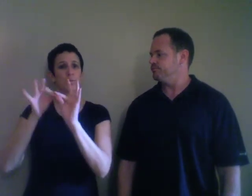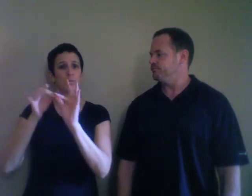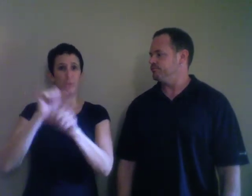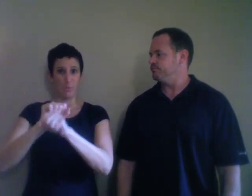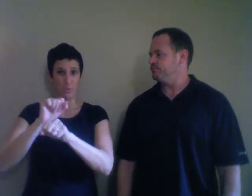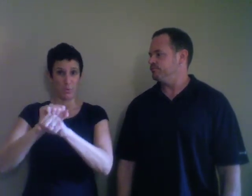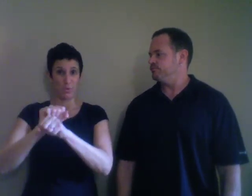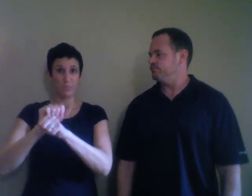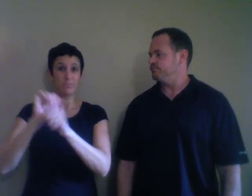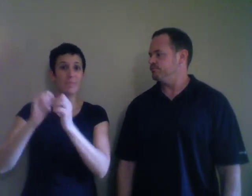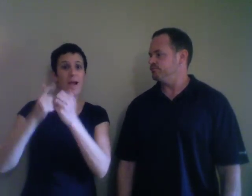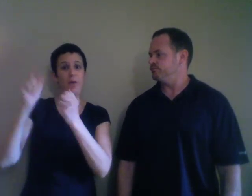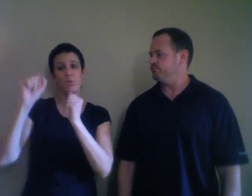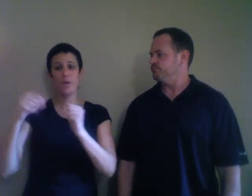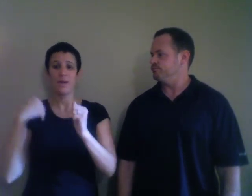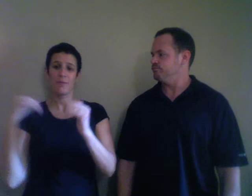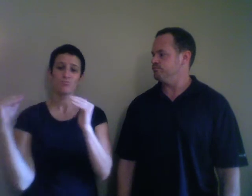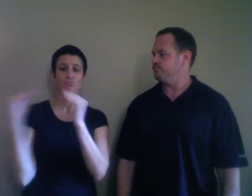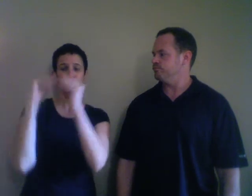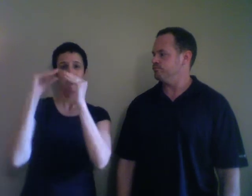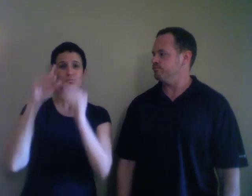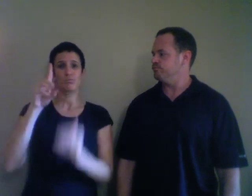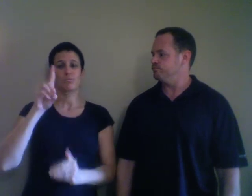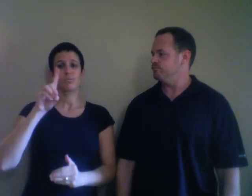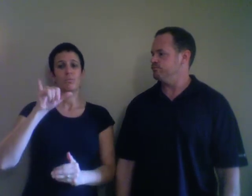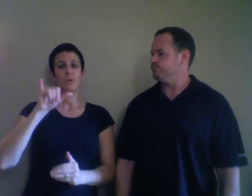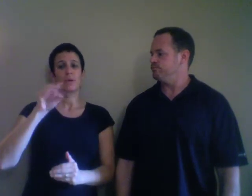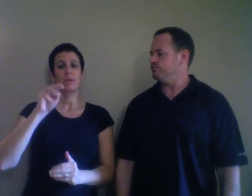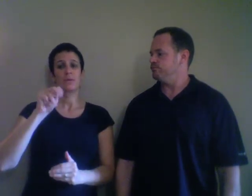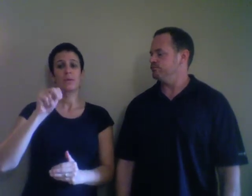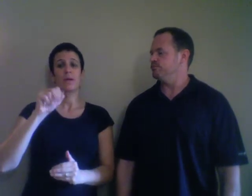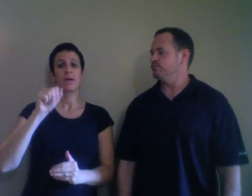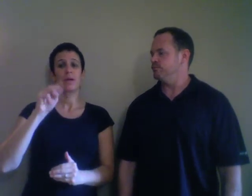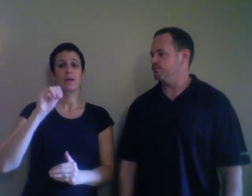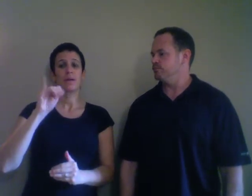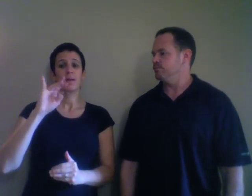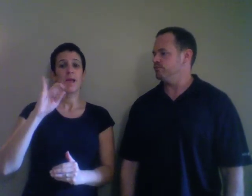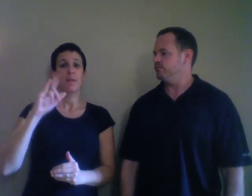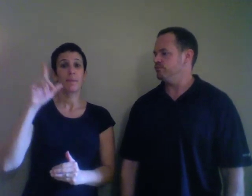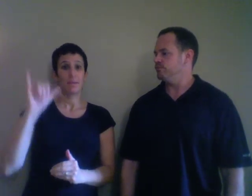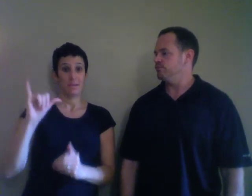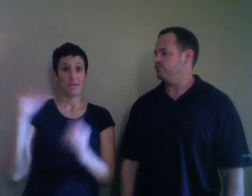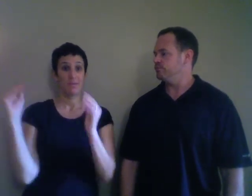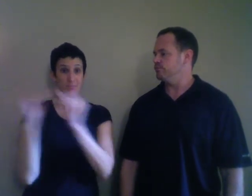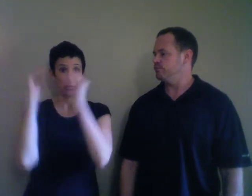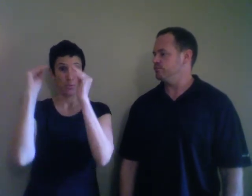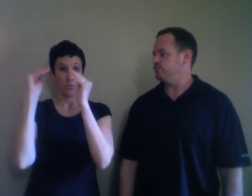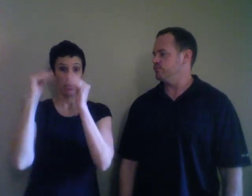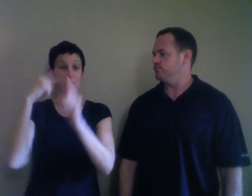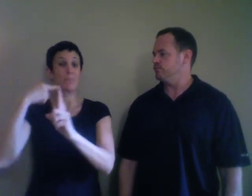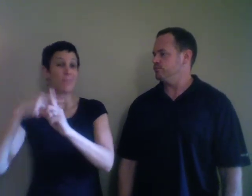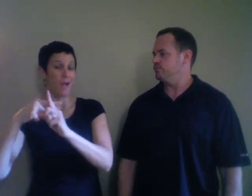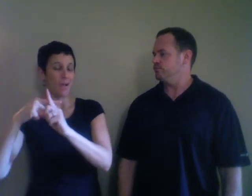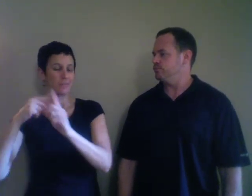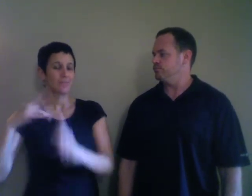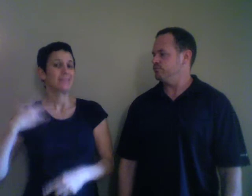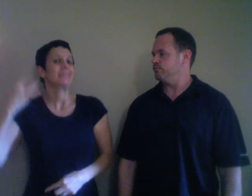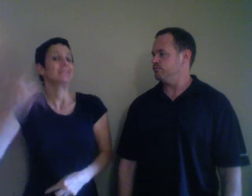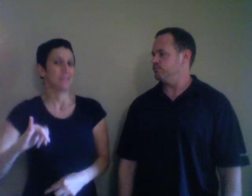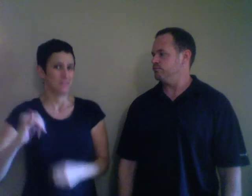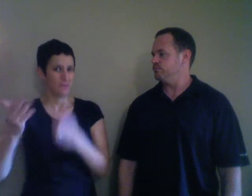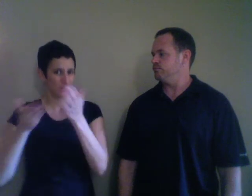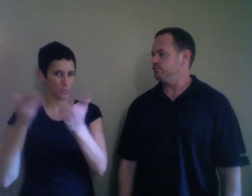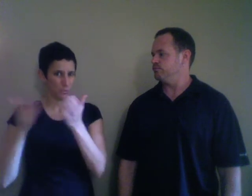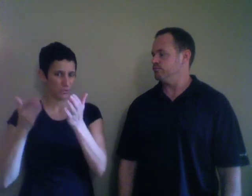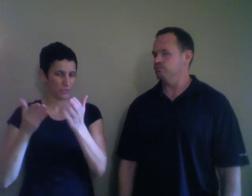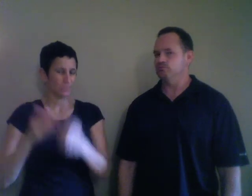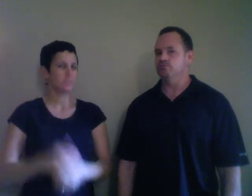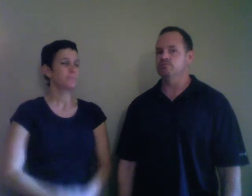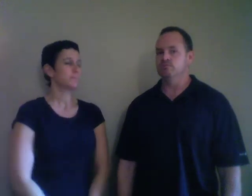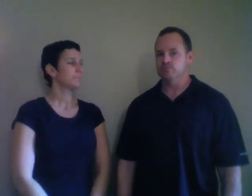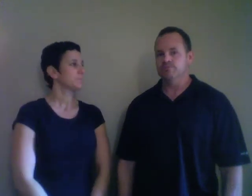striving to produce dynamically equivalent and sensitive interpreting services.